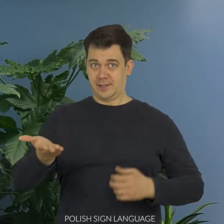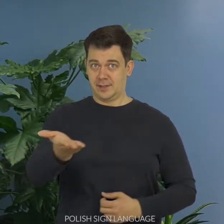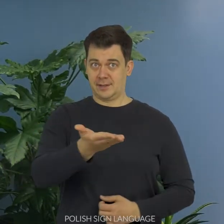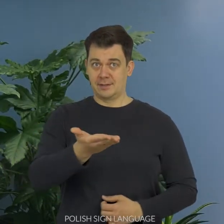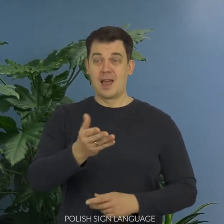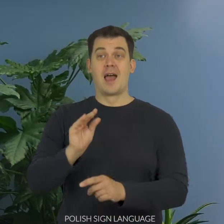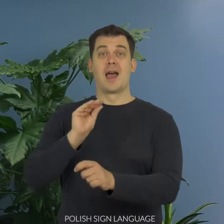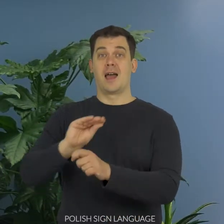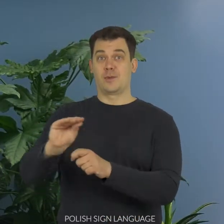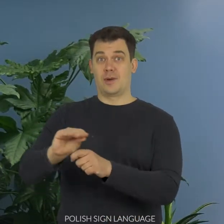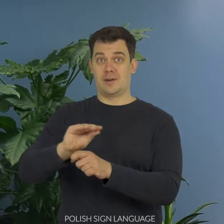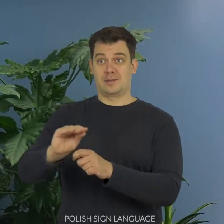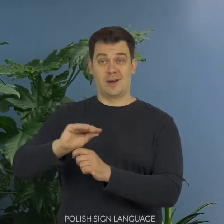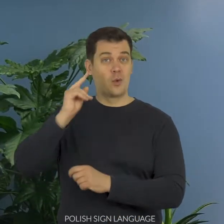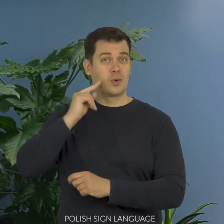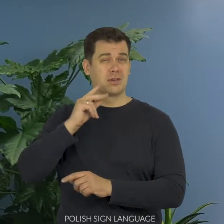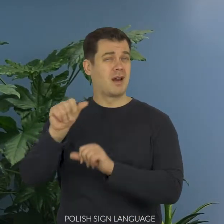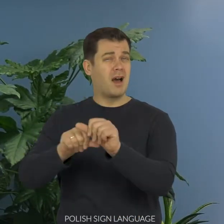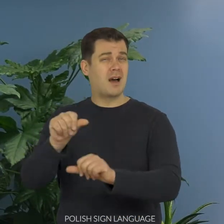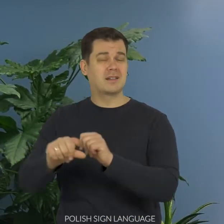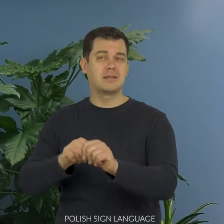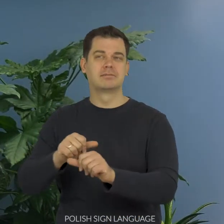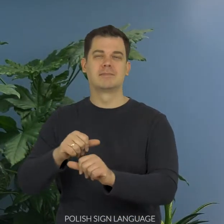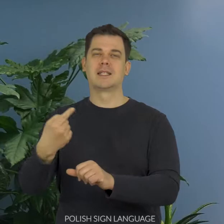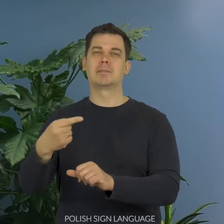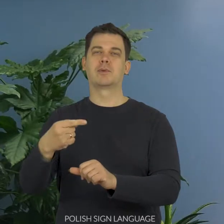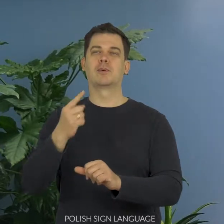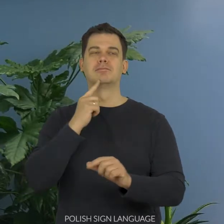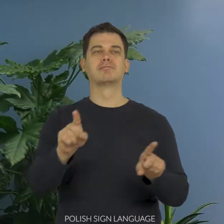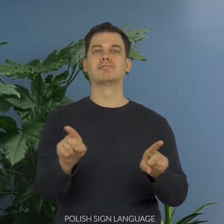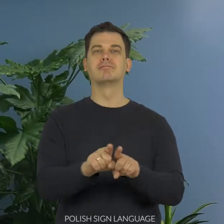the education of deaf people for many years was not structured.